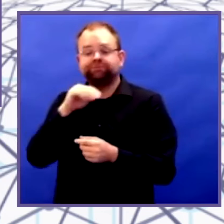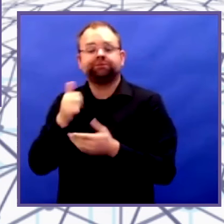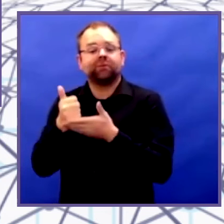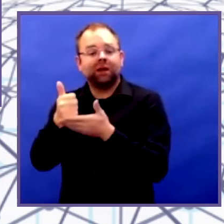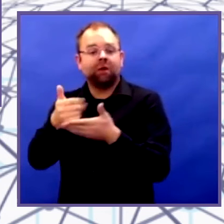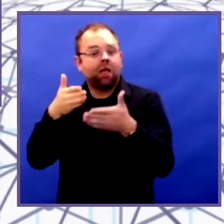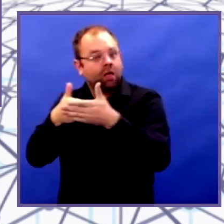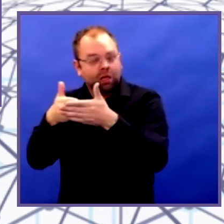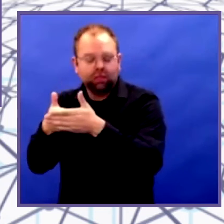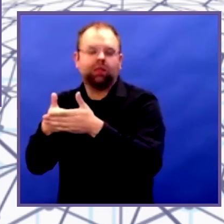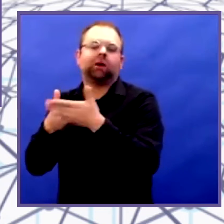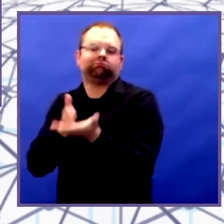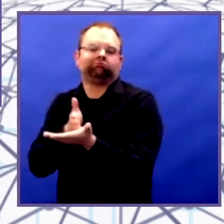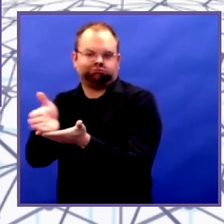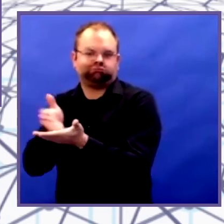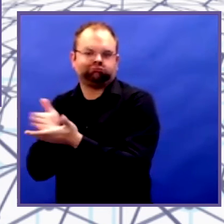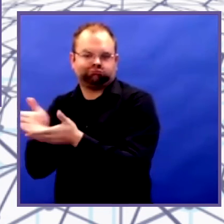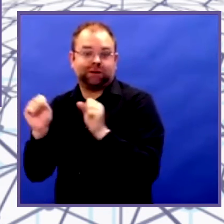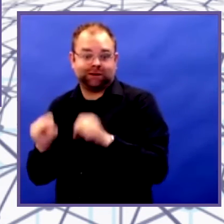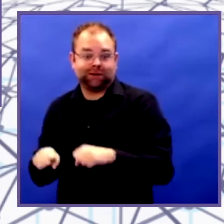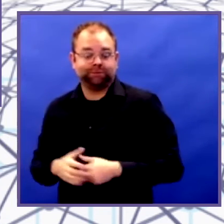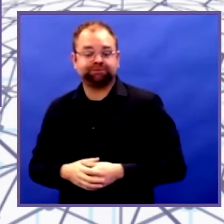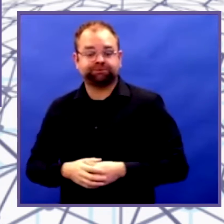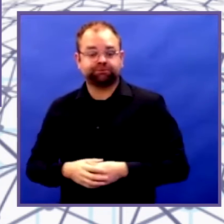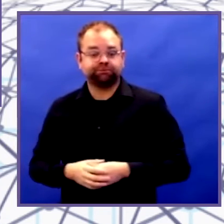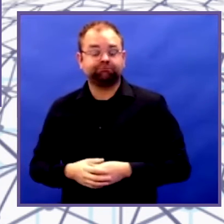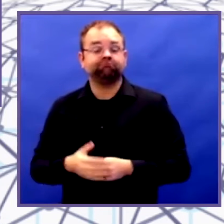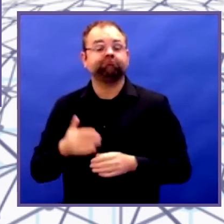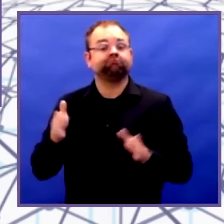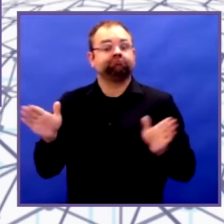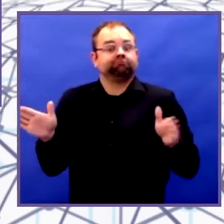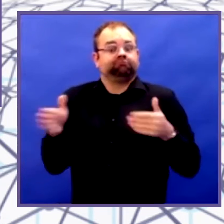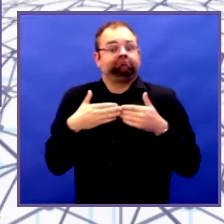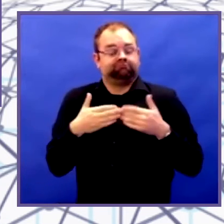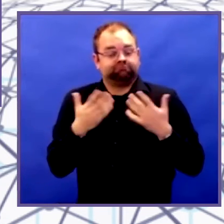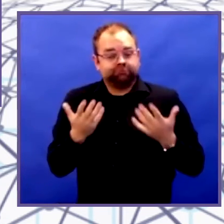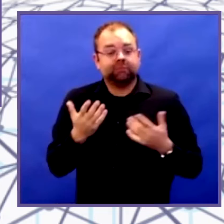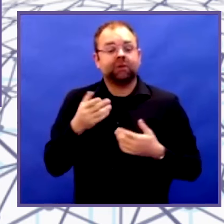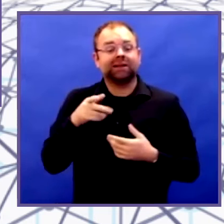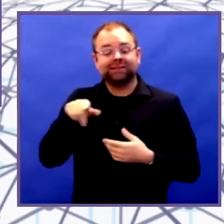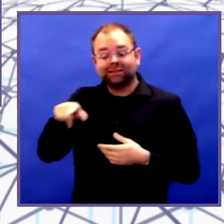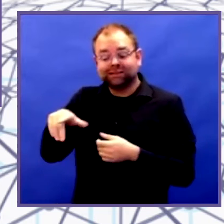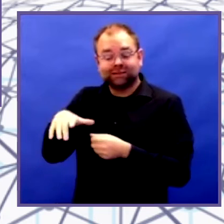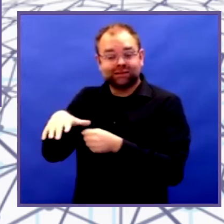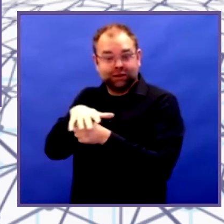We need to take a deep breath, we need to survey the landscape and in doing so, we need